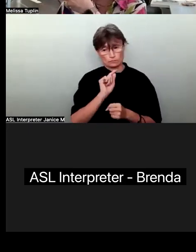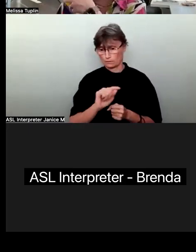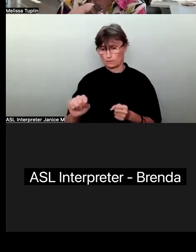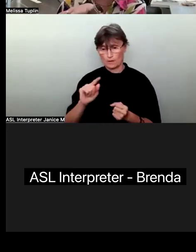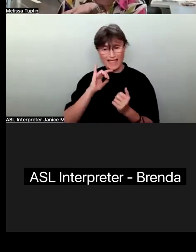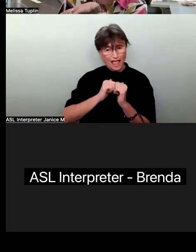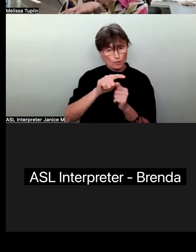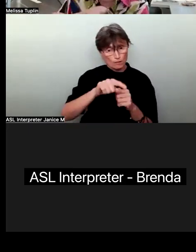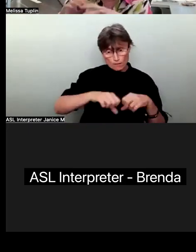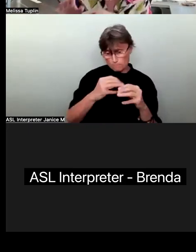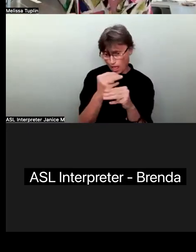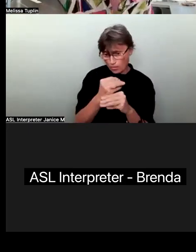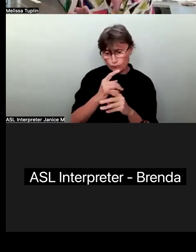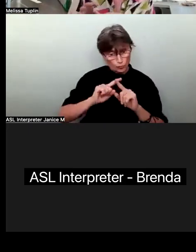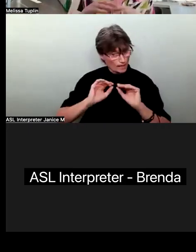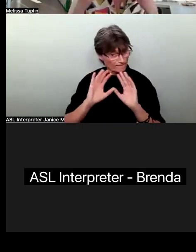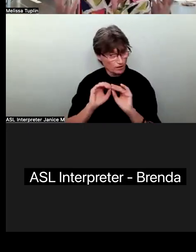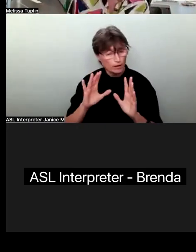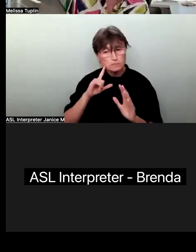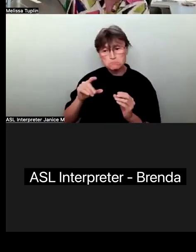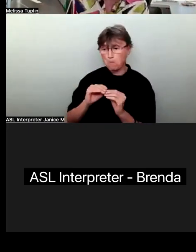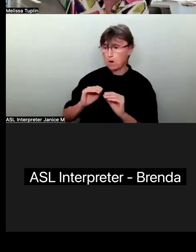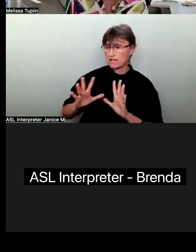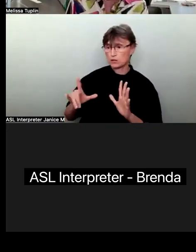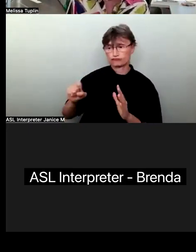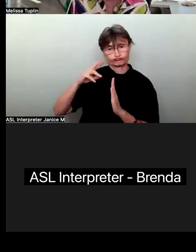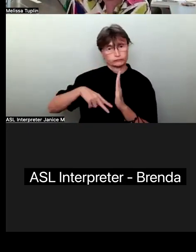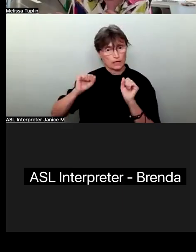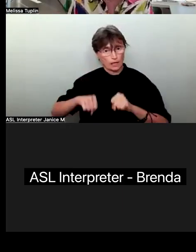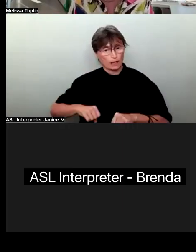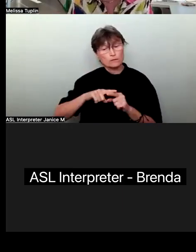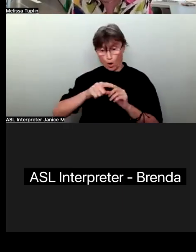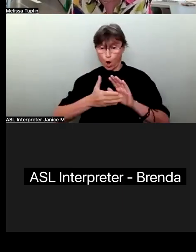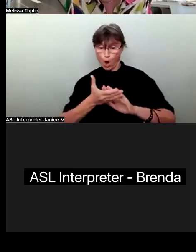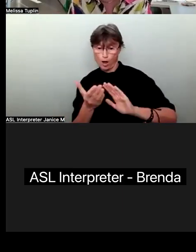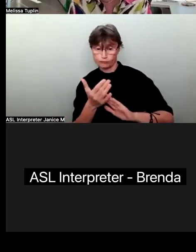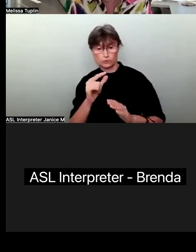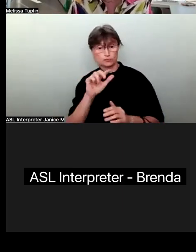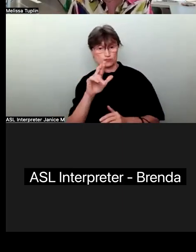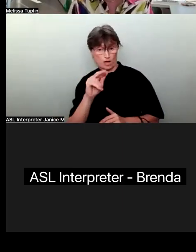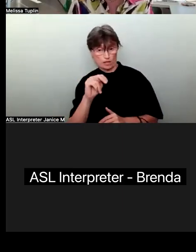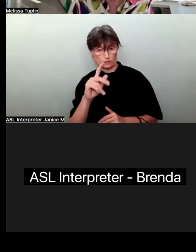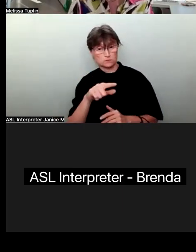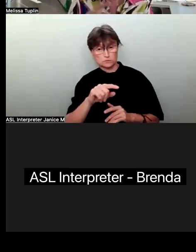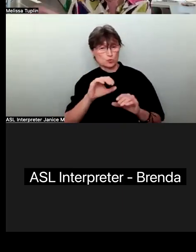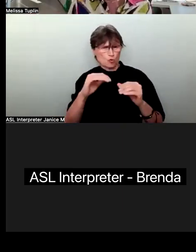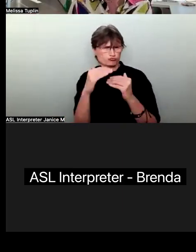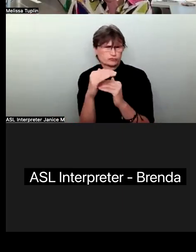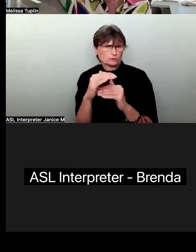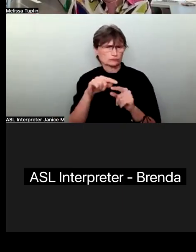of ways. While your actual operating grant is unrestricted and can be spent towards any area